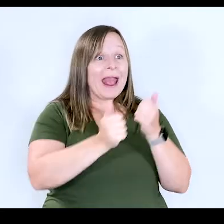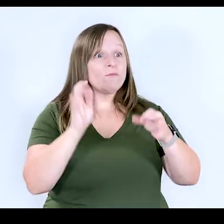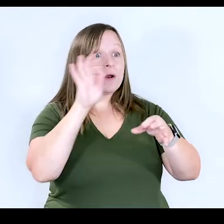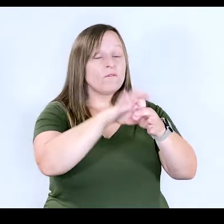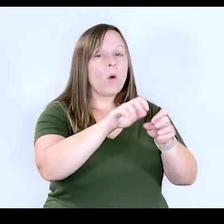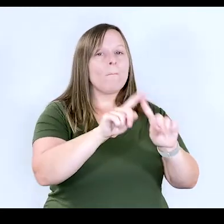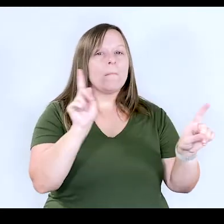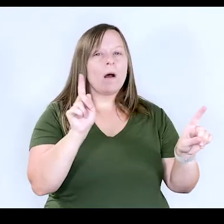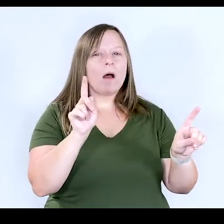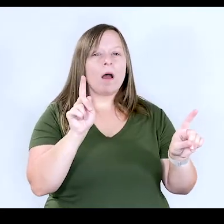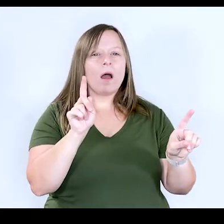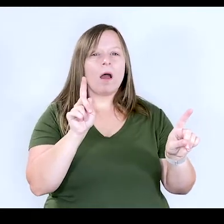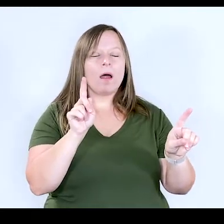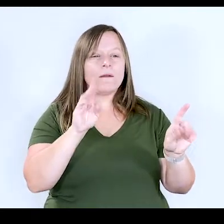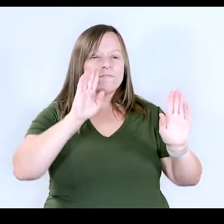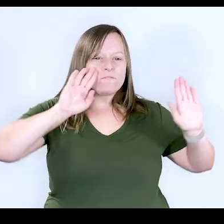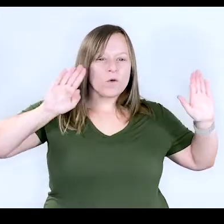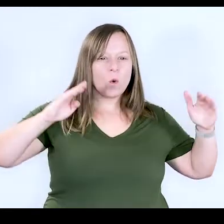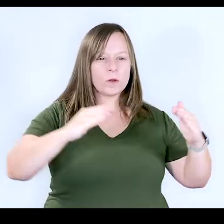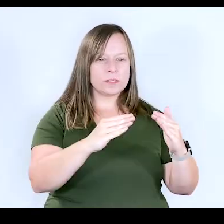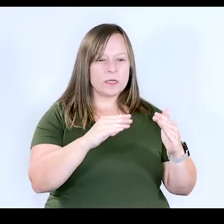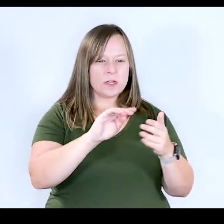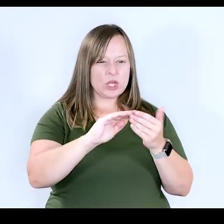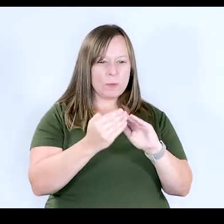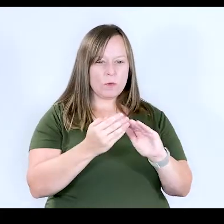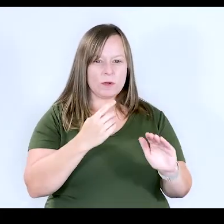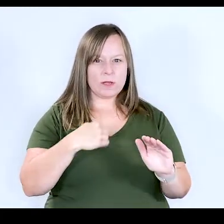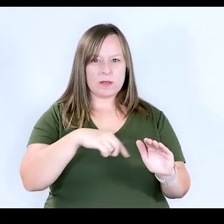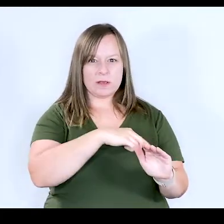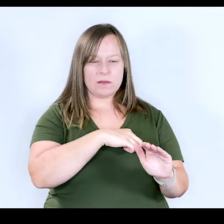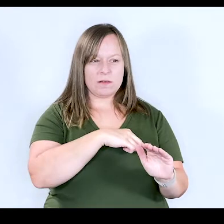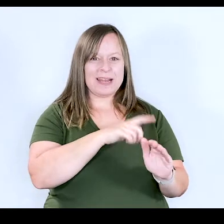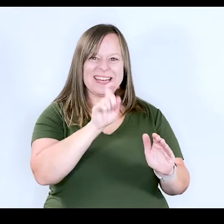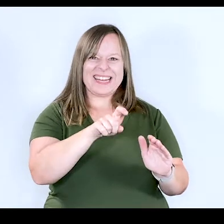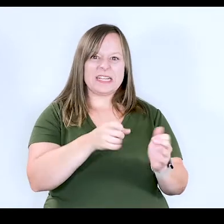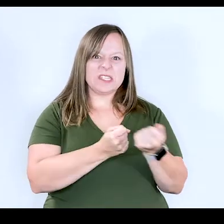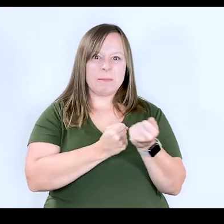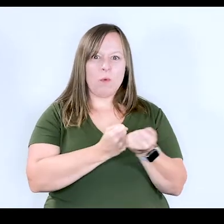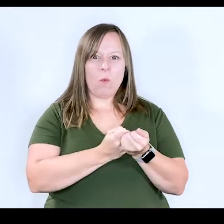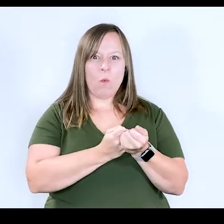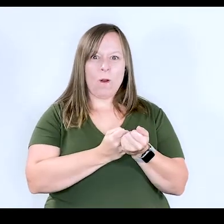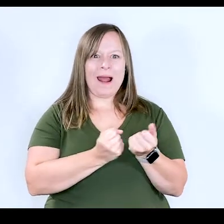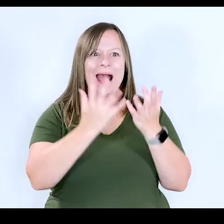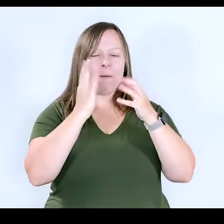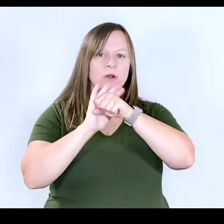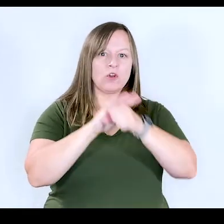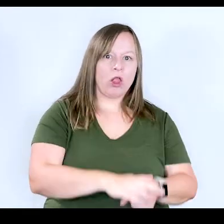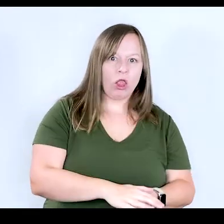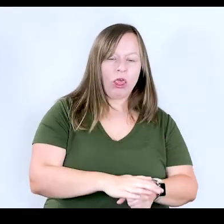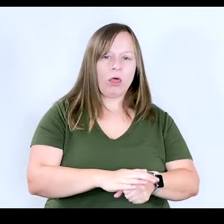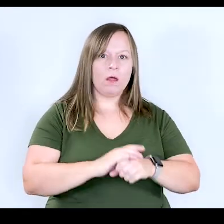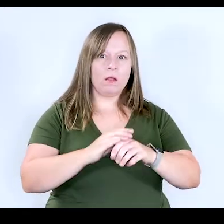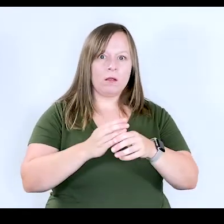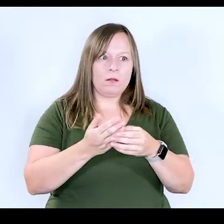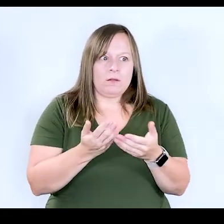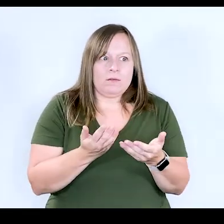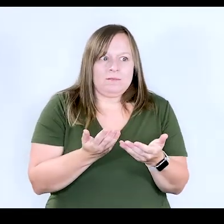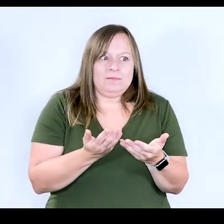to the polls, but really focusing on the communities who need that support because of how much weight is behind the state